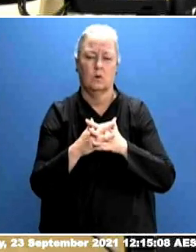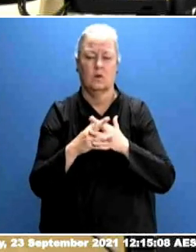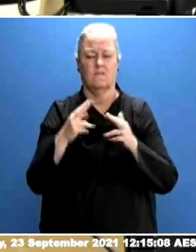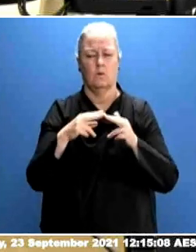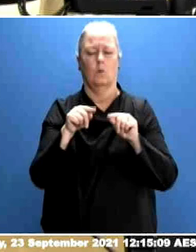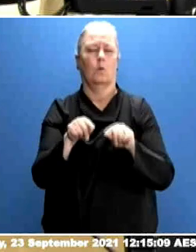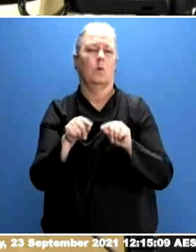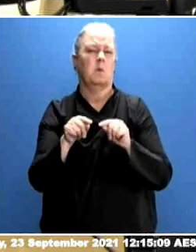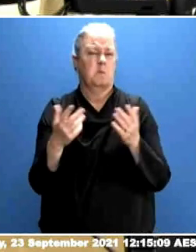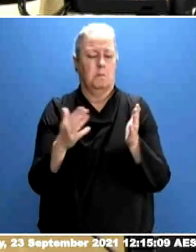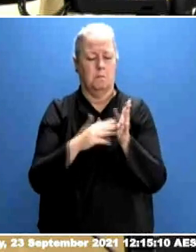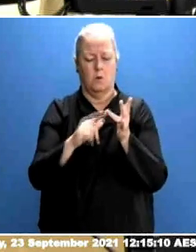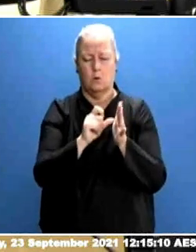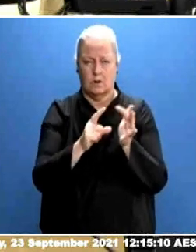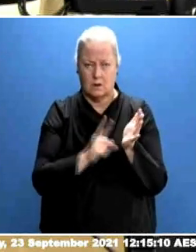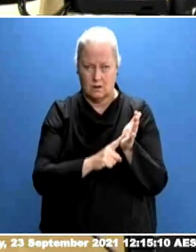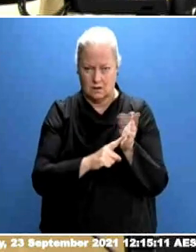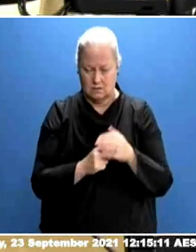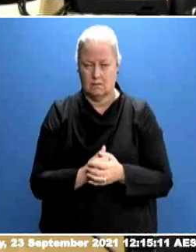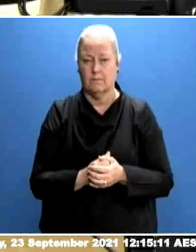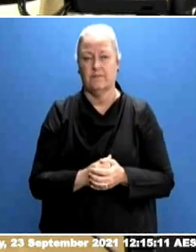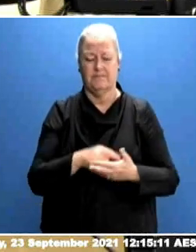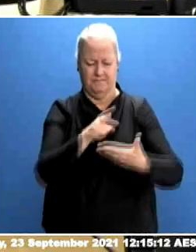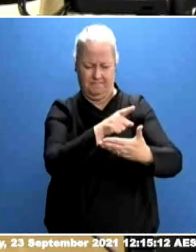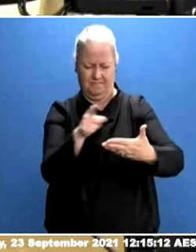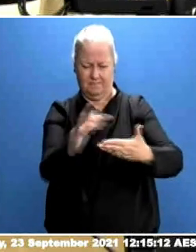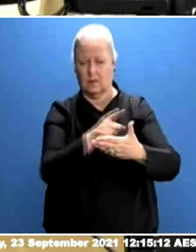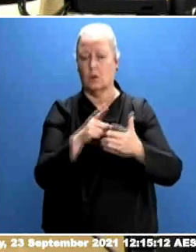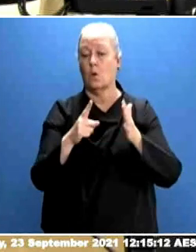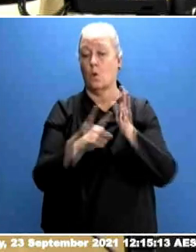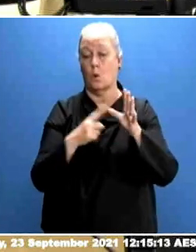Under the section here of "Lawfulness", there are a number of points raised.